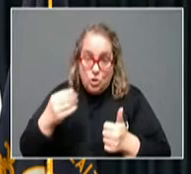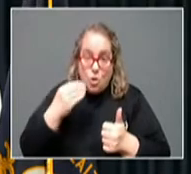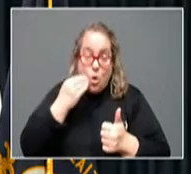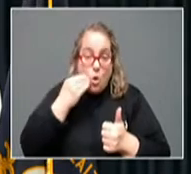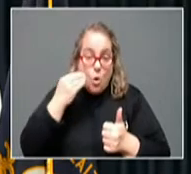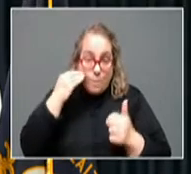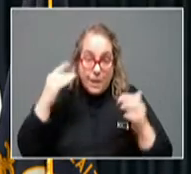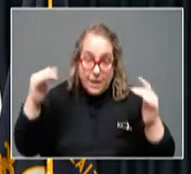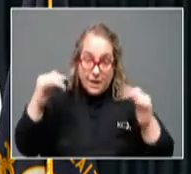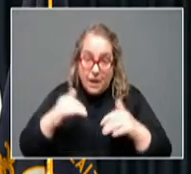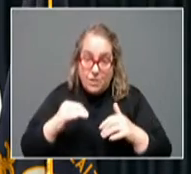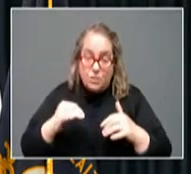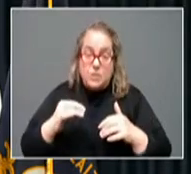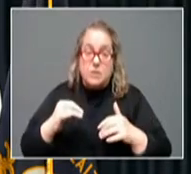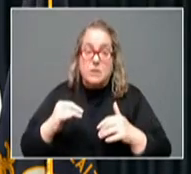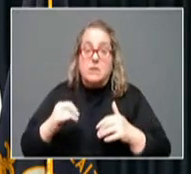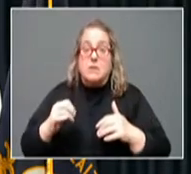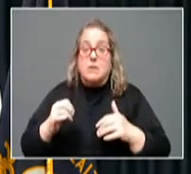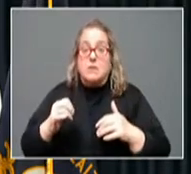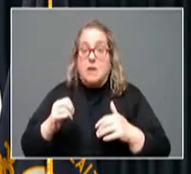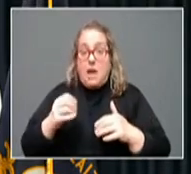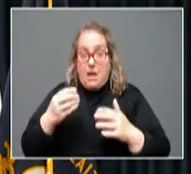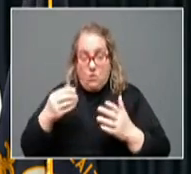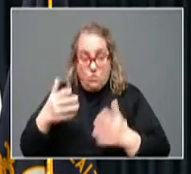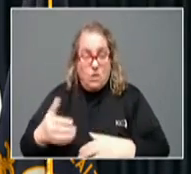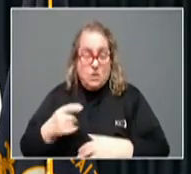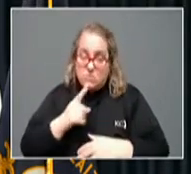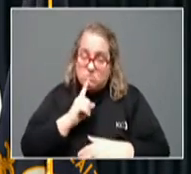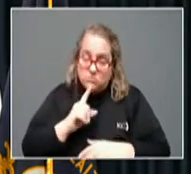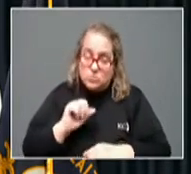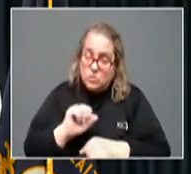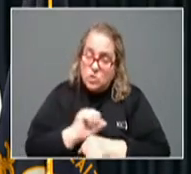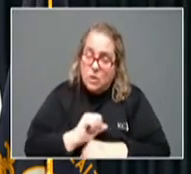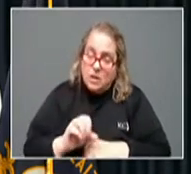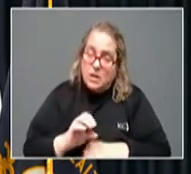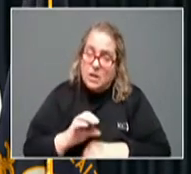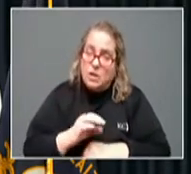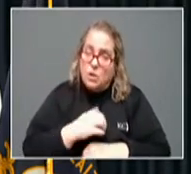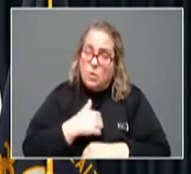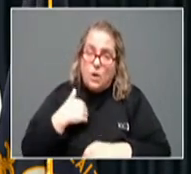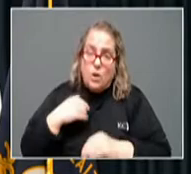and the rest certainly. Um, we're, we're moving in in a better direction